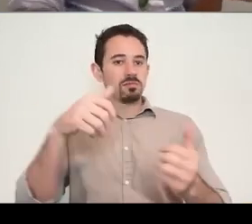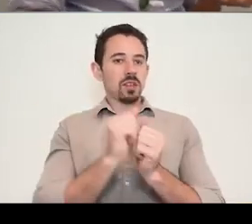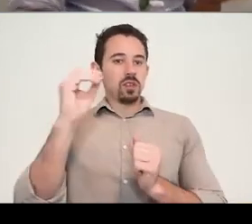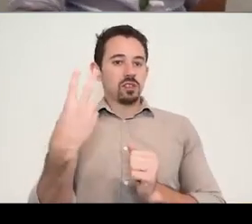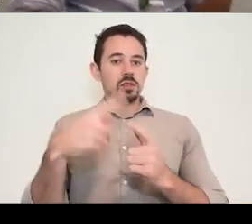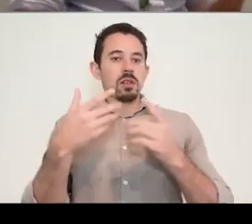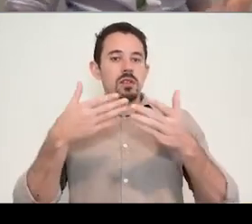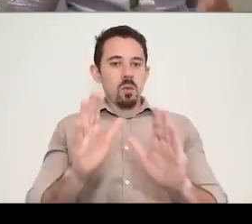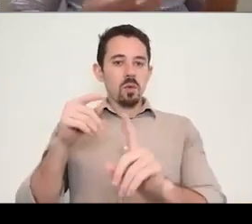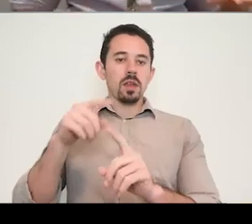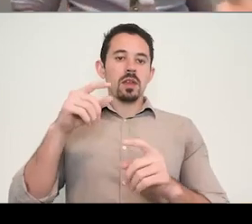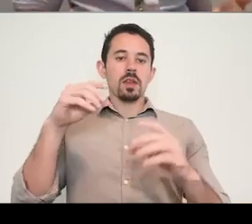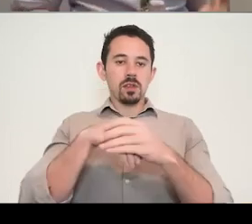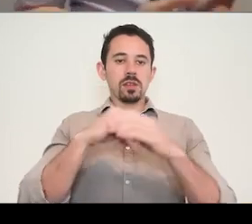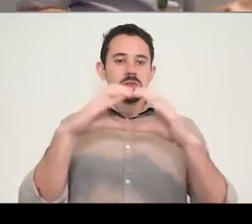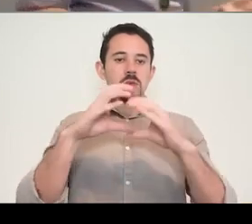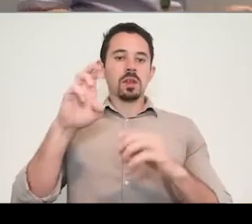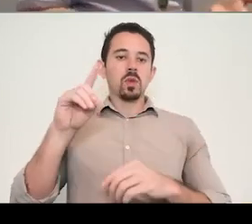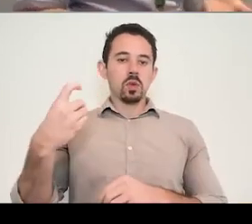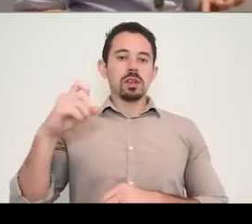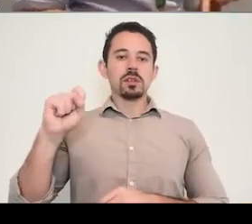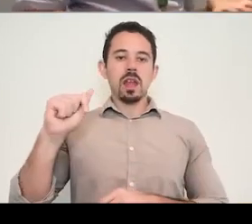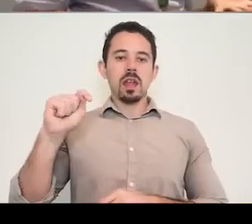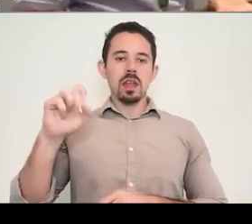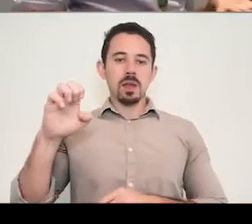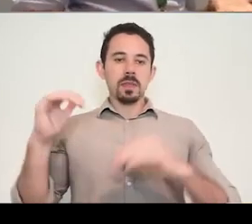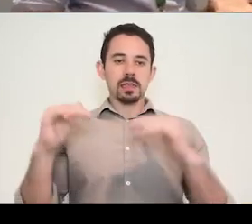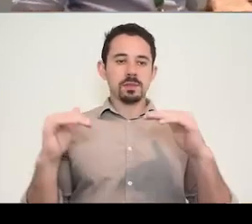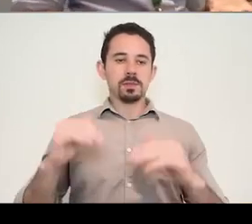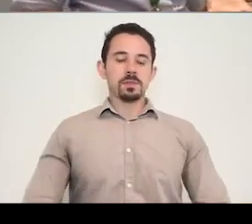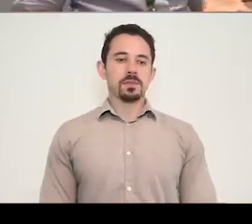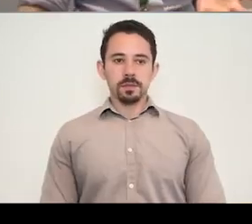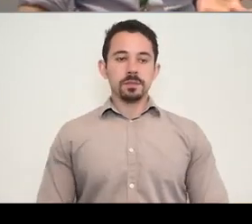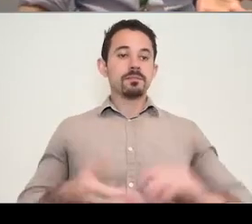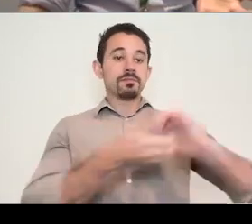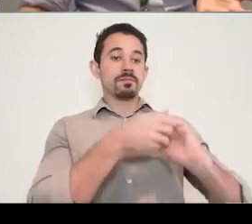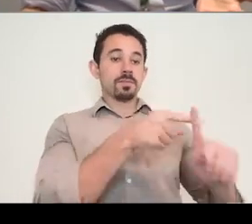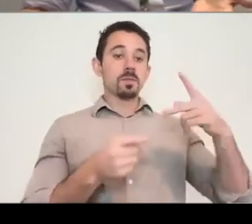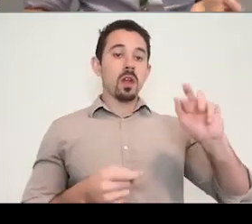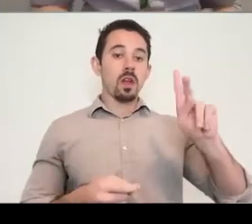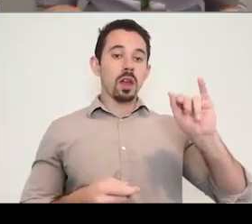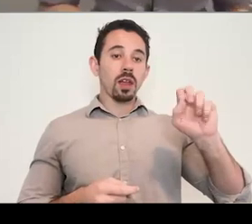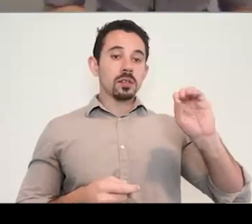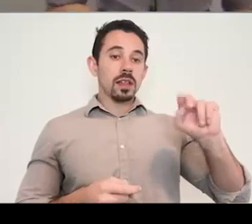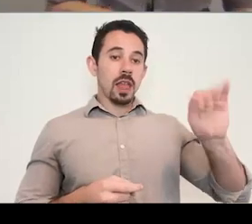and it could interact with oxygen to allow for intracellular redox state balancing.